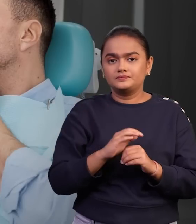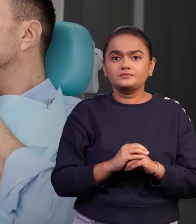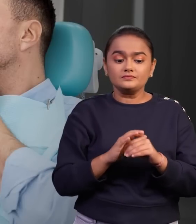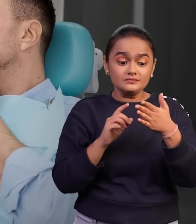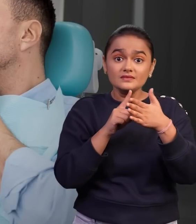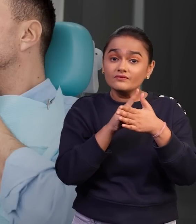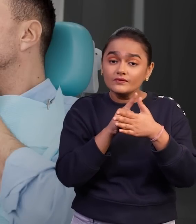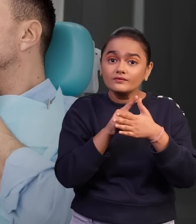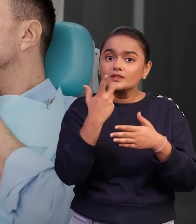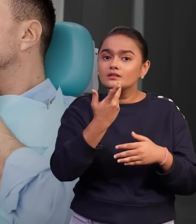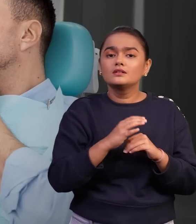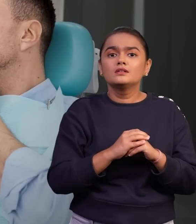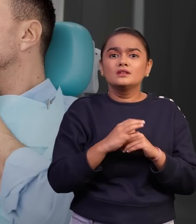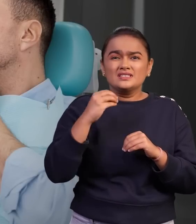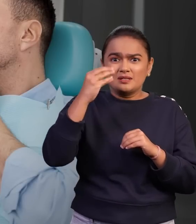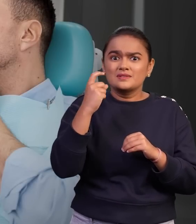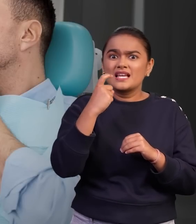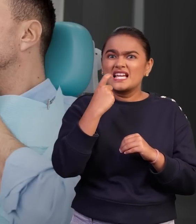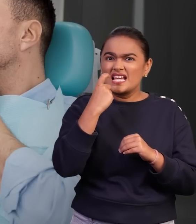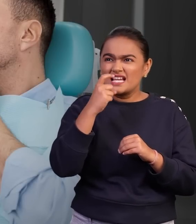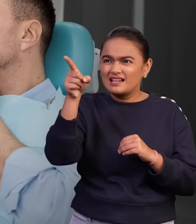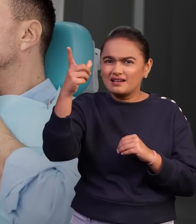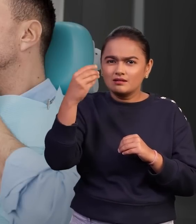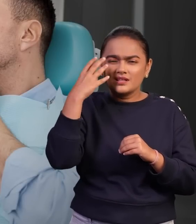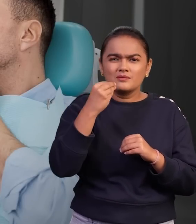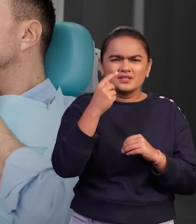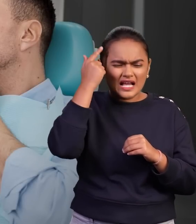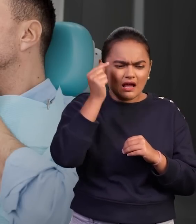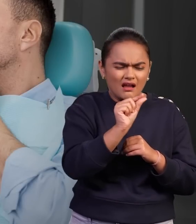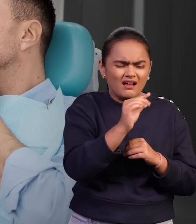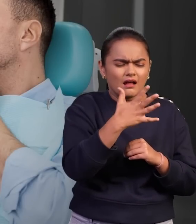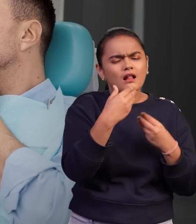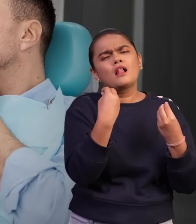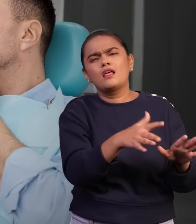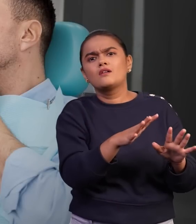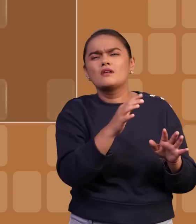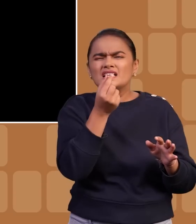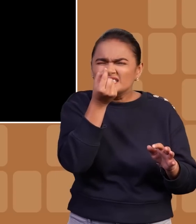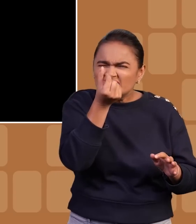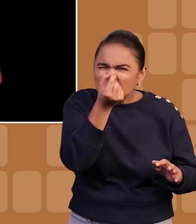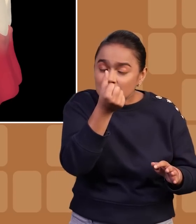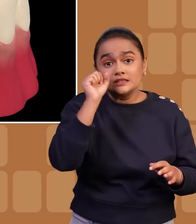5. Do dentists ignore some cavities on purpose? Yes, in rare cases.